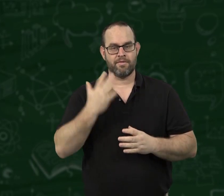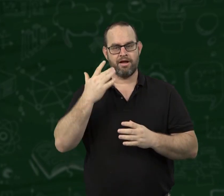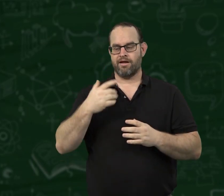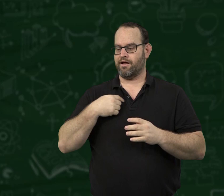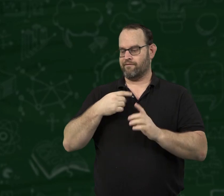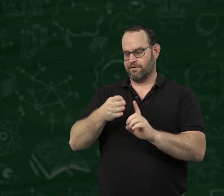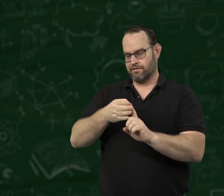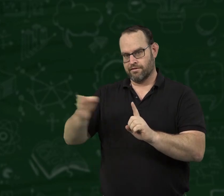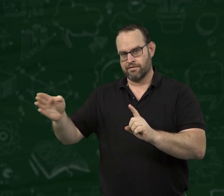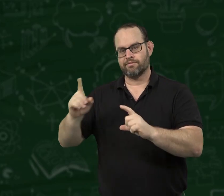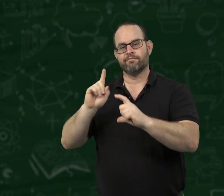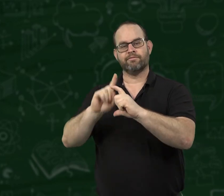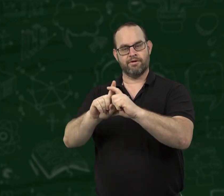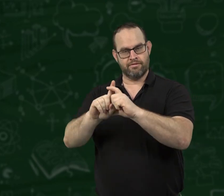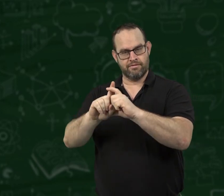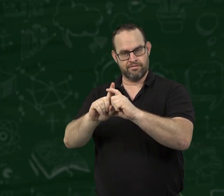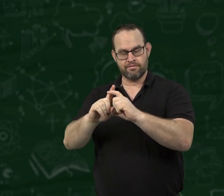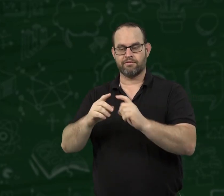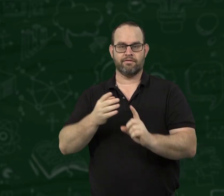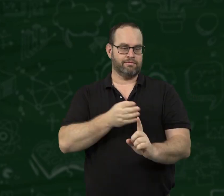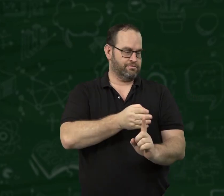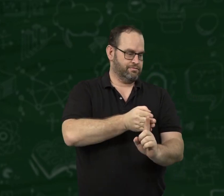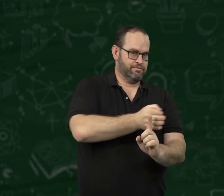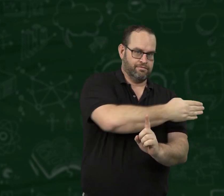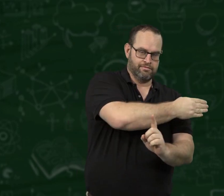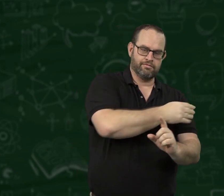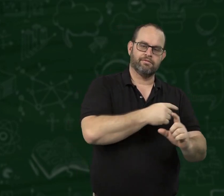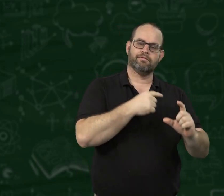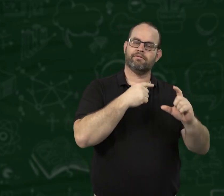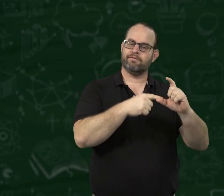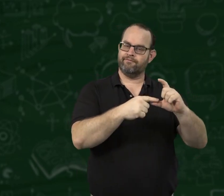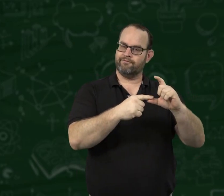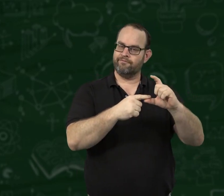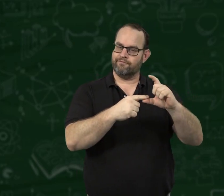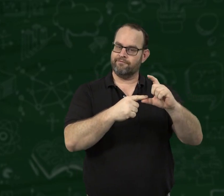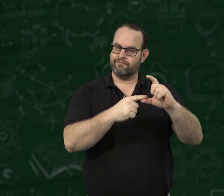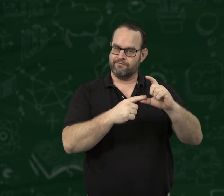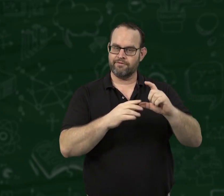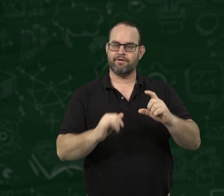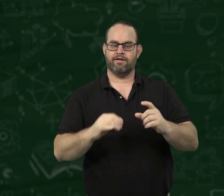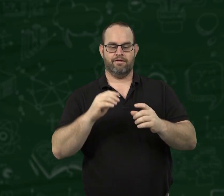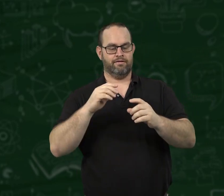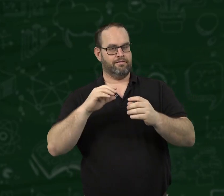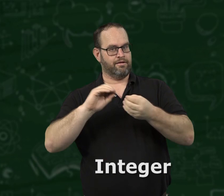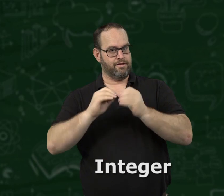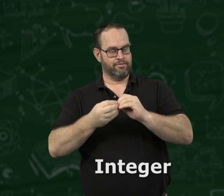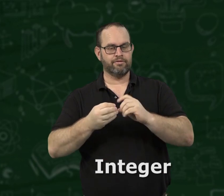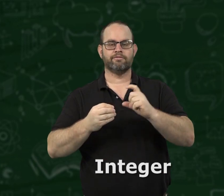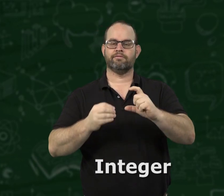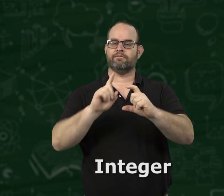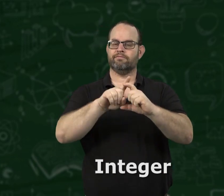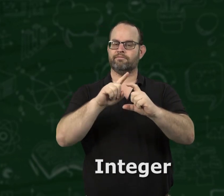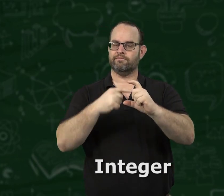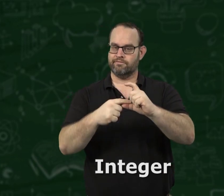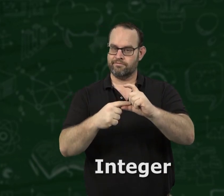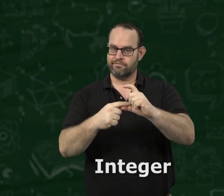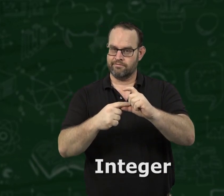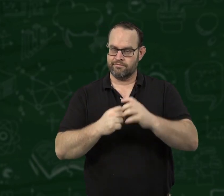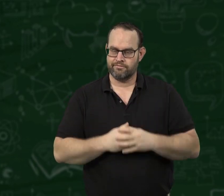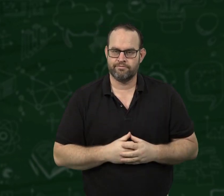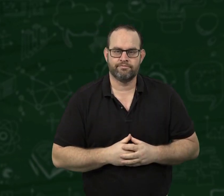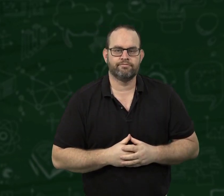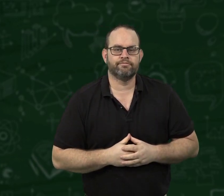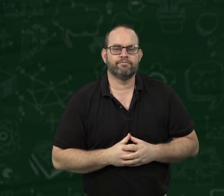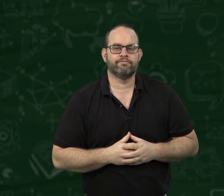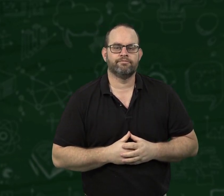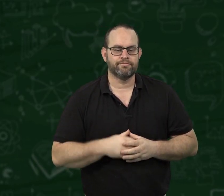Integers include all positive numbers and negative numbers.